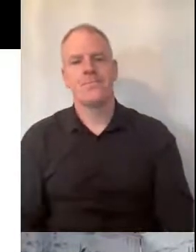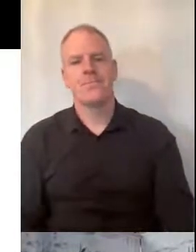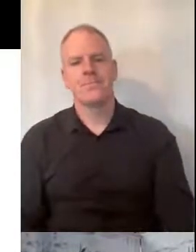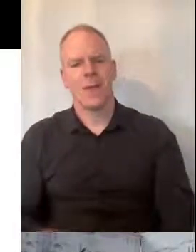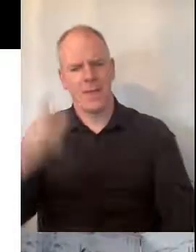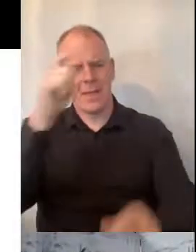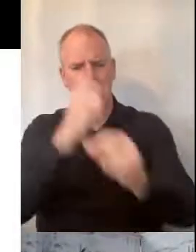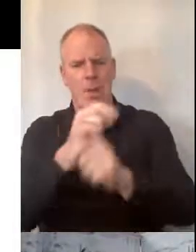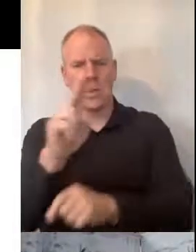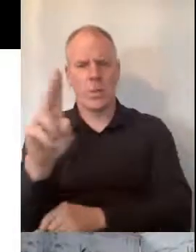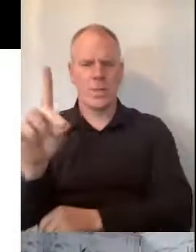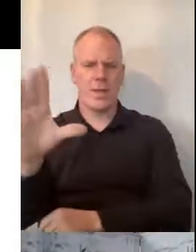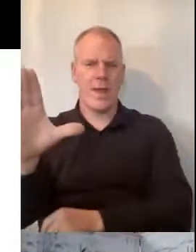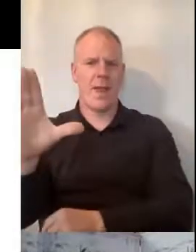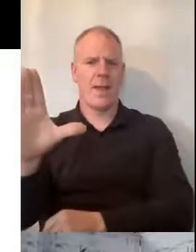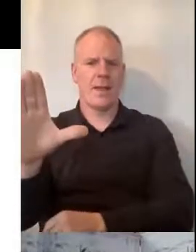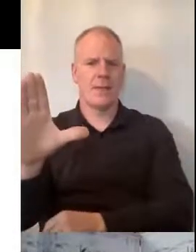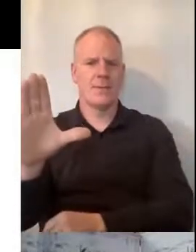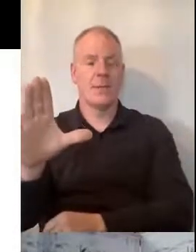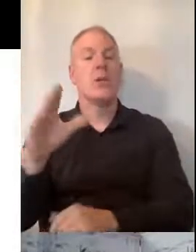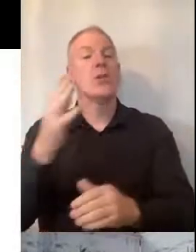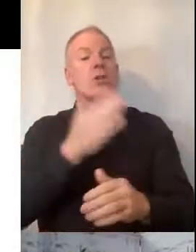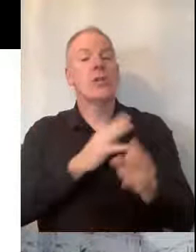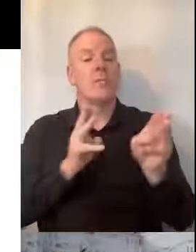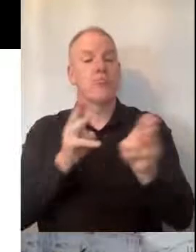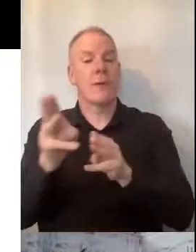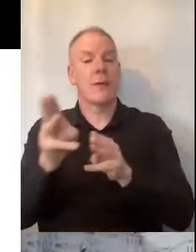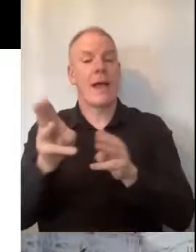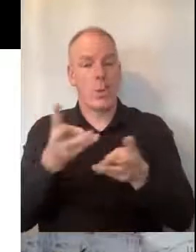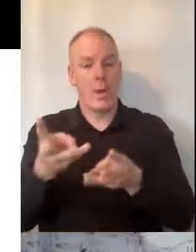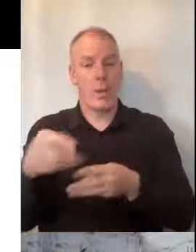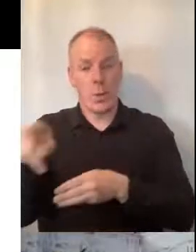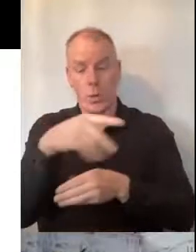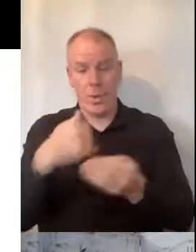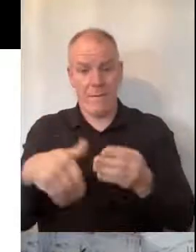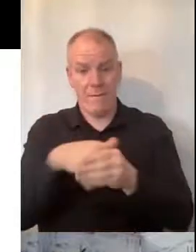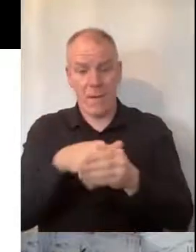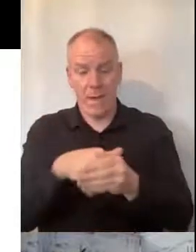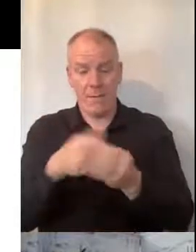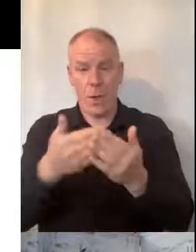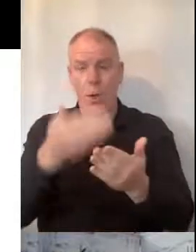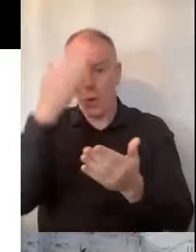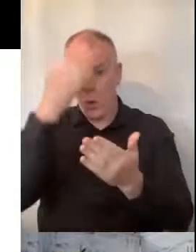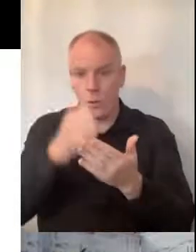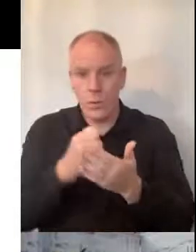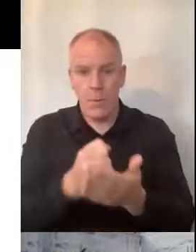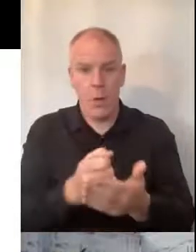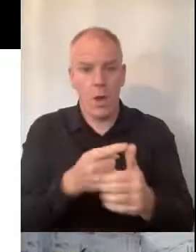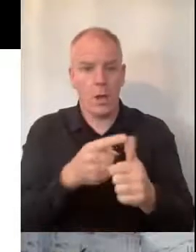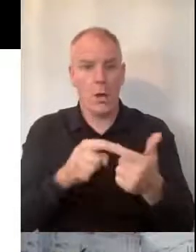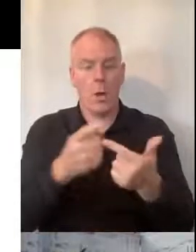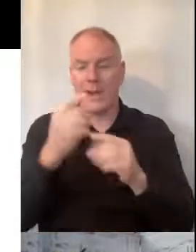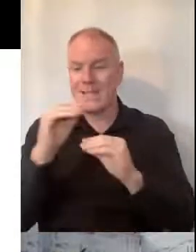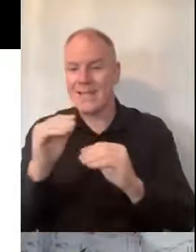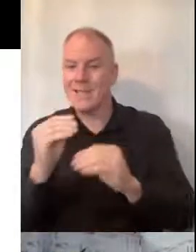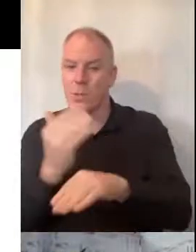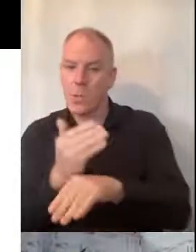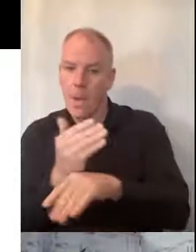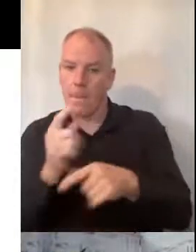thinking at the very practical level, so you have anyone here who's in learning support or who's any you know in a teaching role.